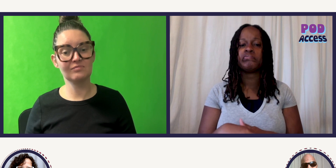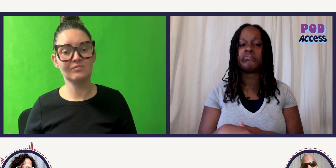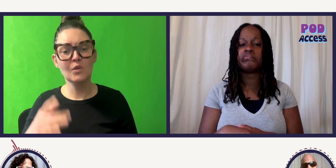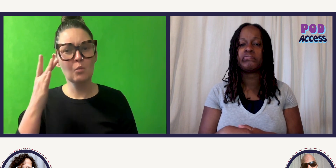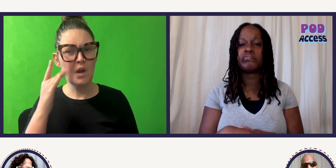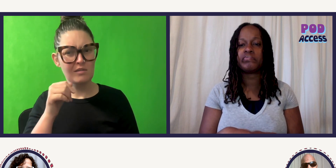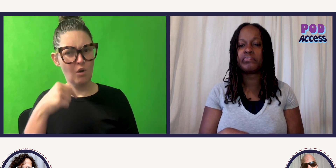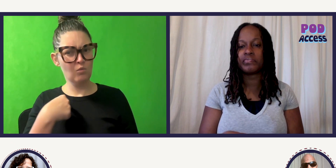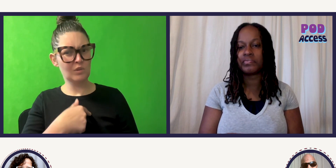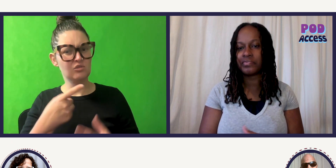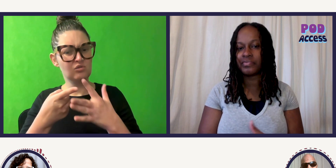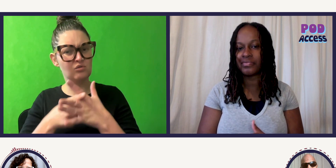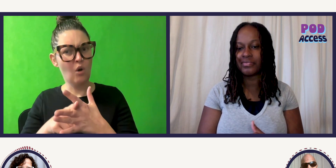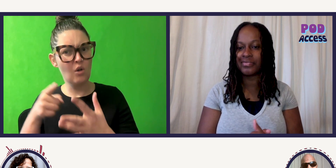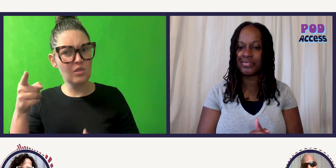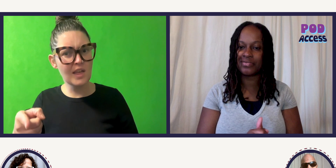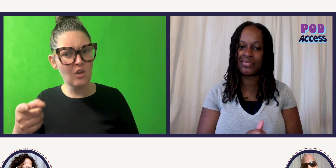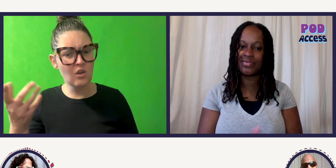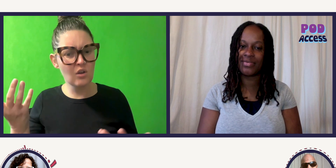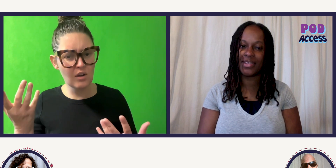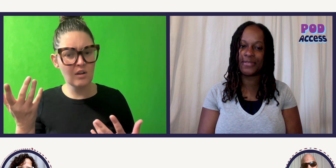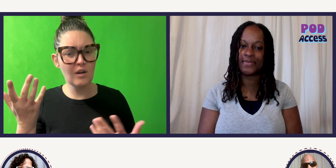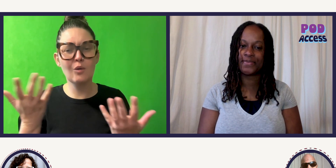Why don’t we start there? What’s your beef with social media?